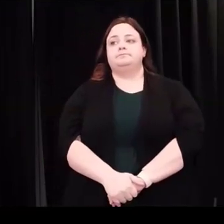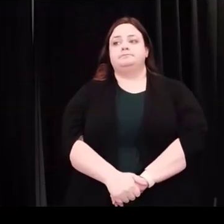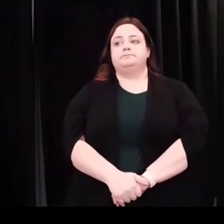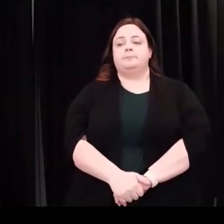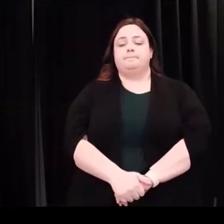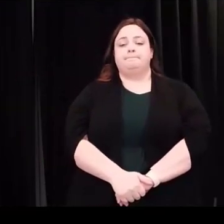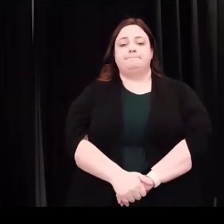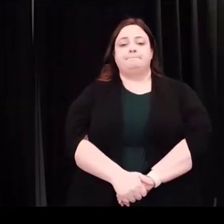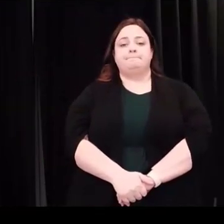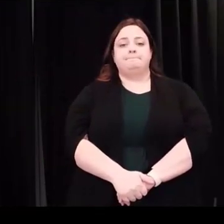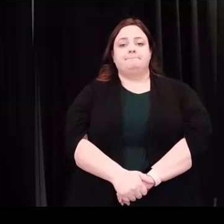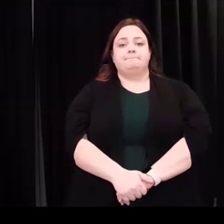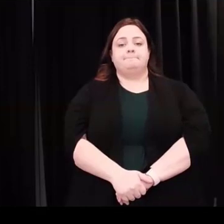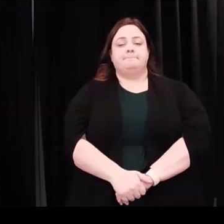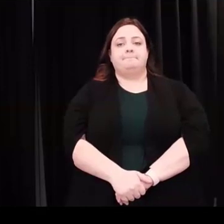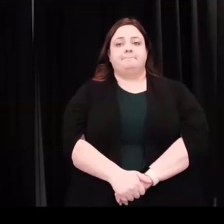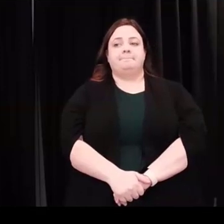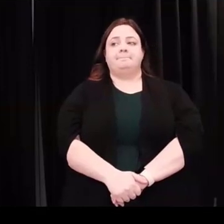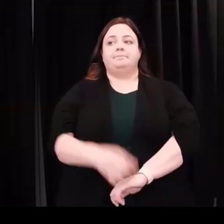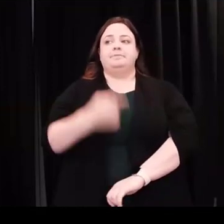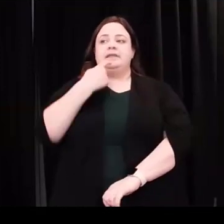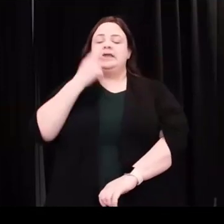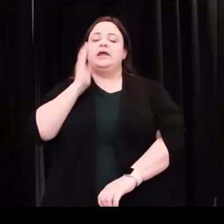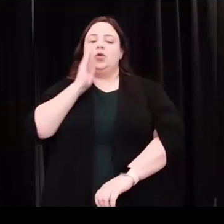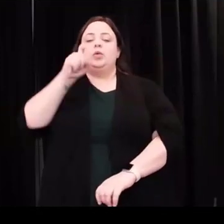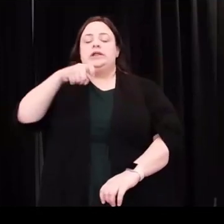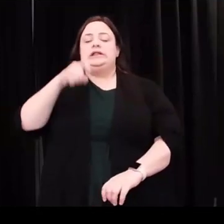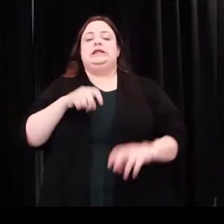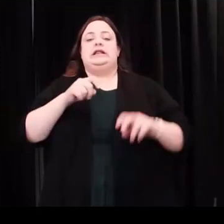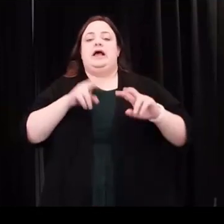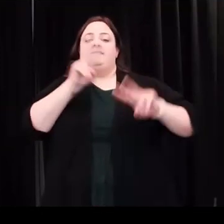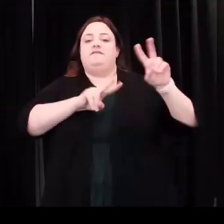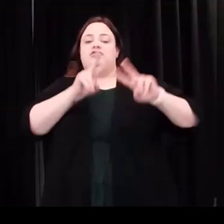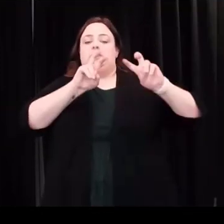I was just going to say, he's going to need a visual assessment for what really